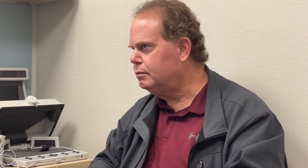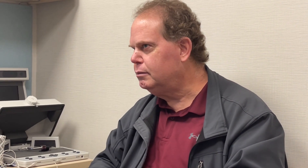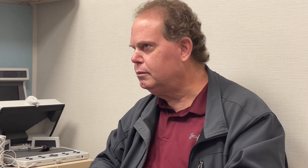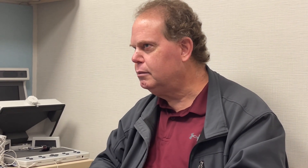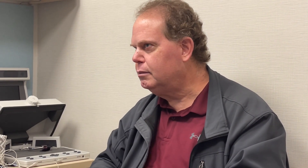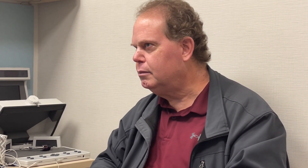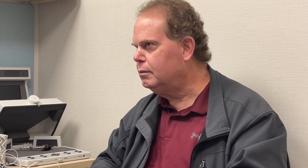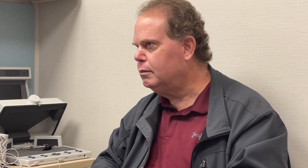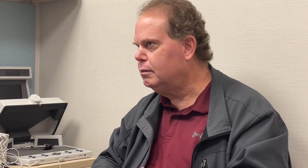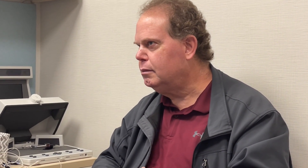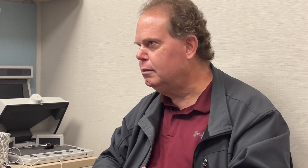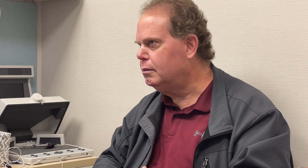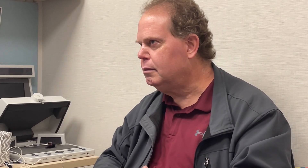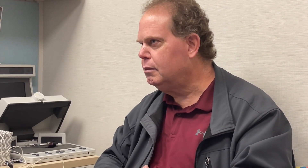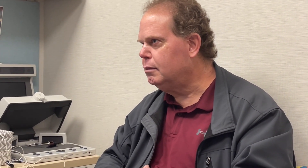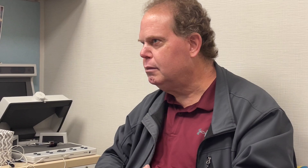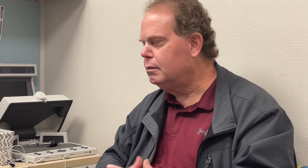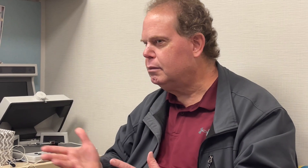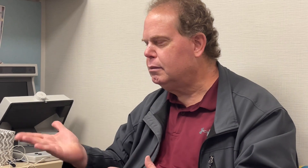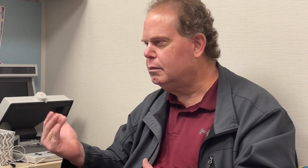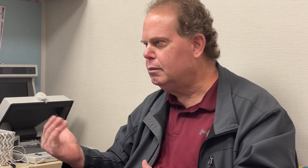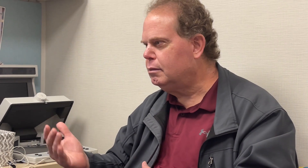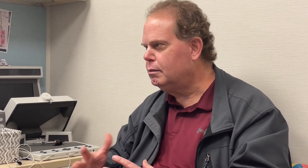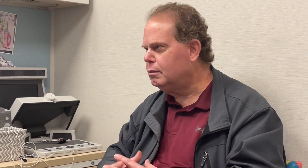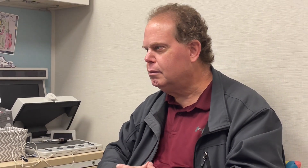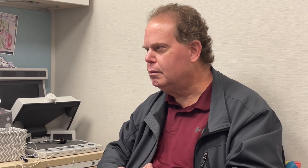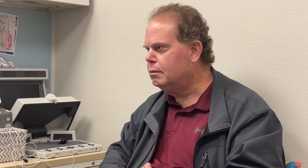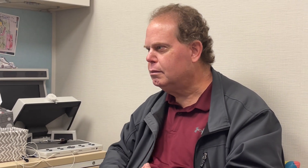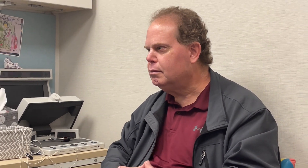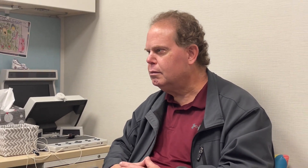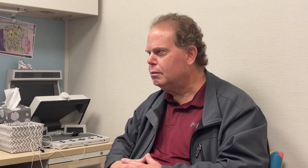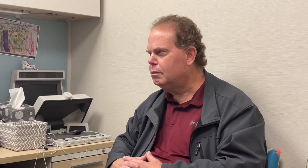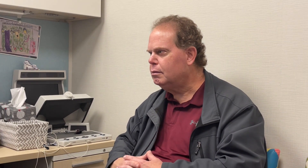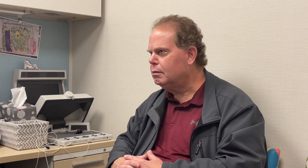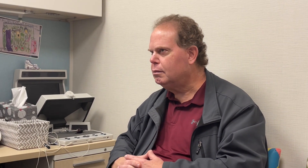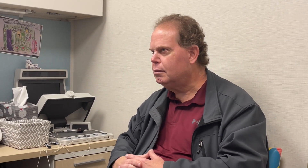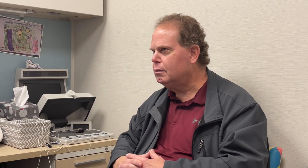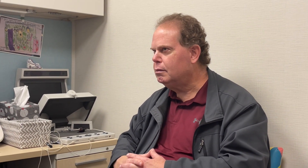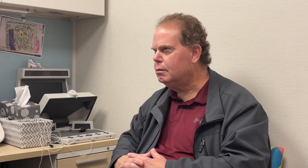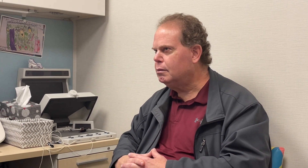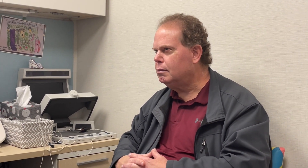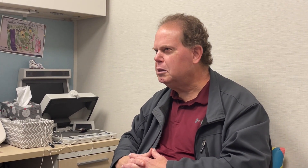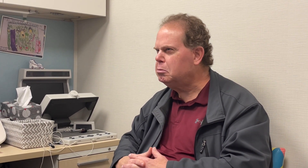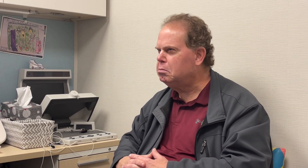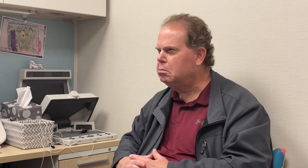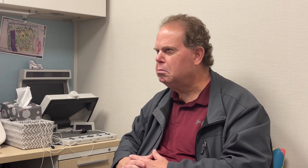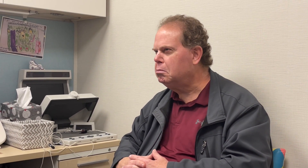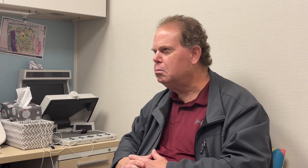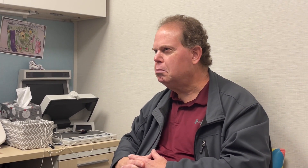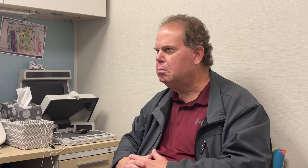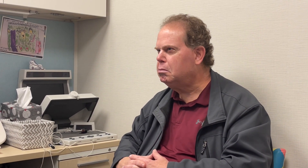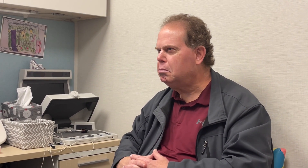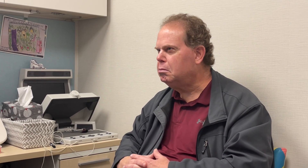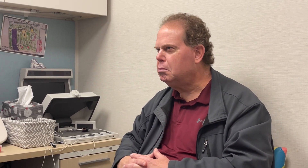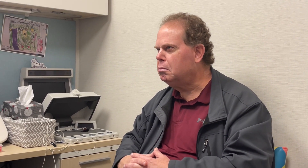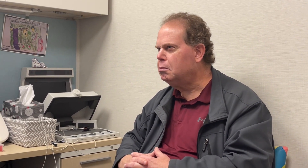Mary had a little lamb one two three is that better I keep talking to you give you something